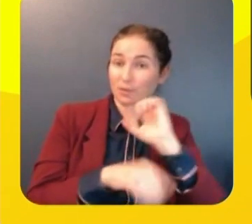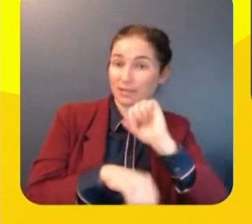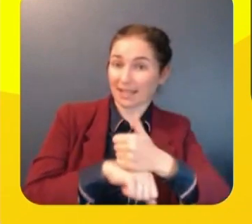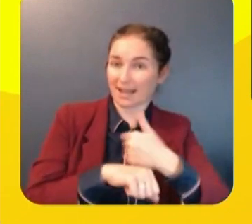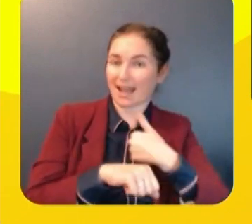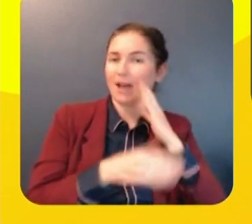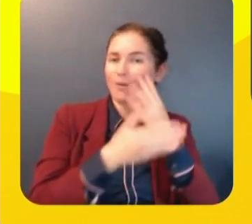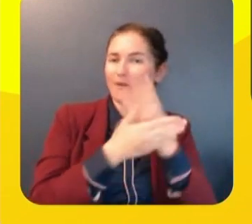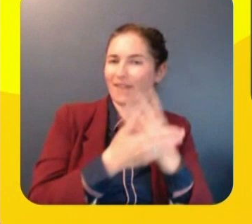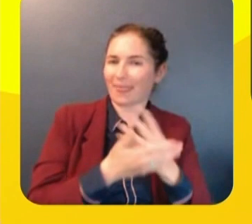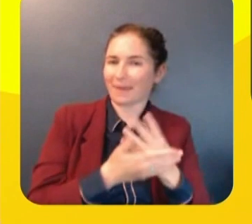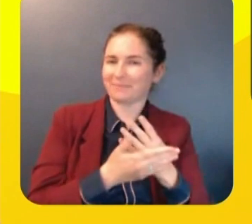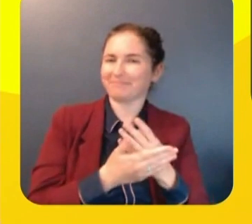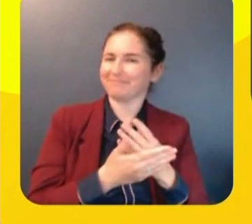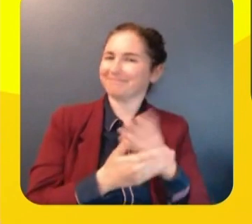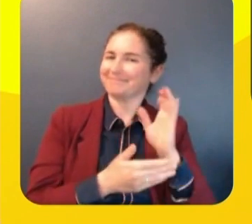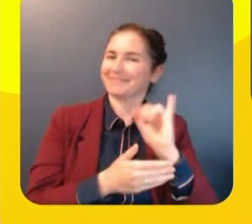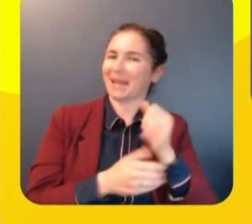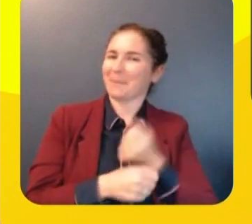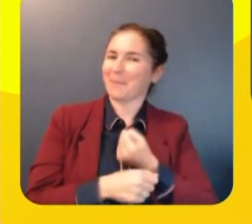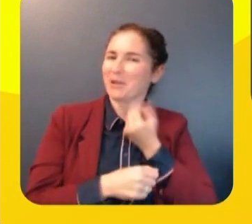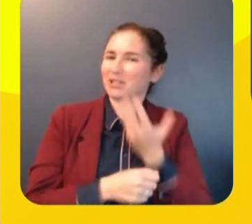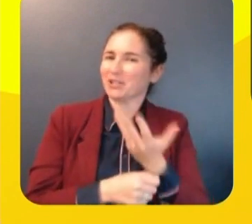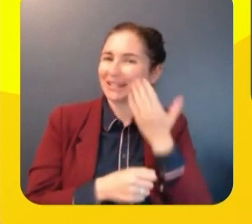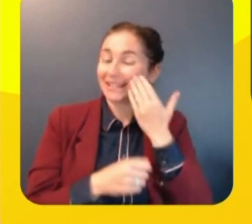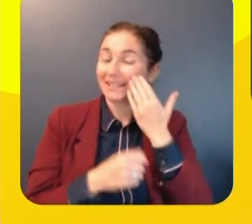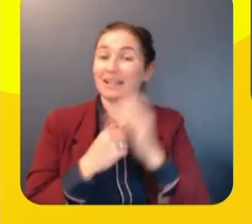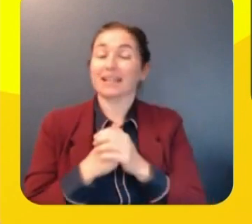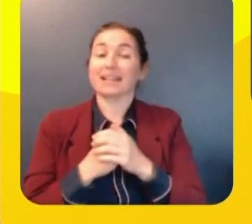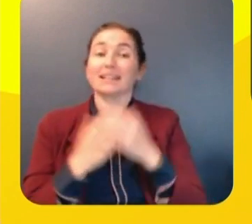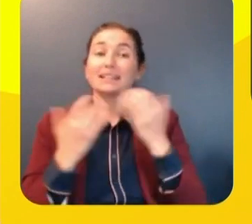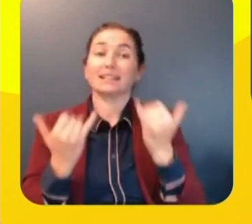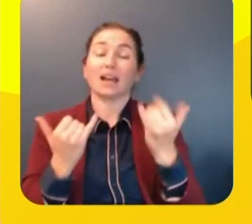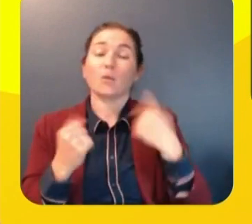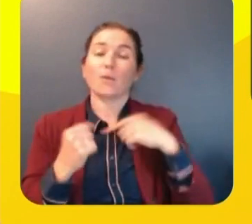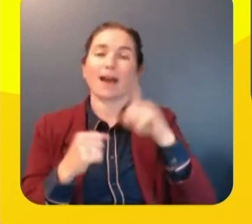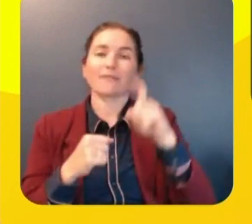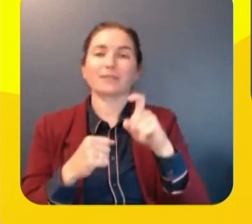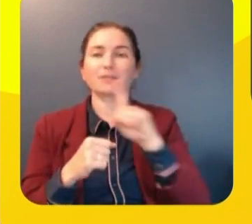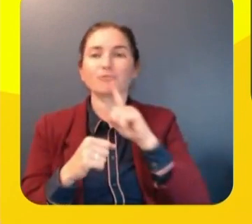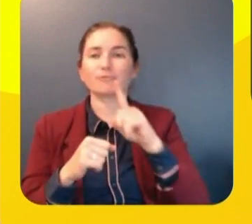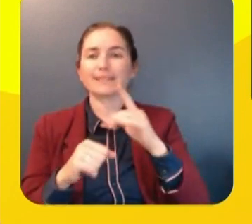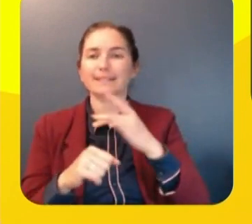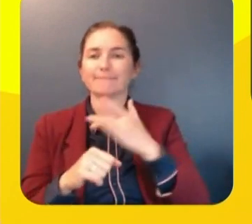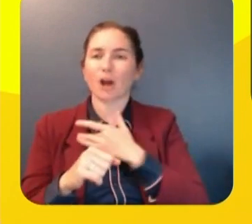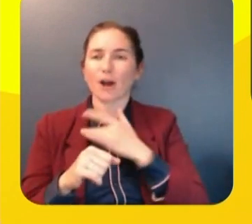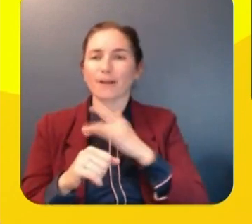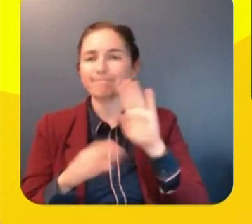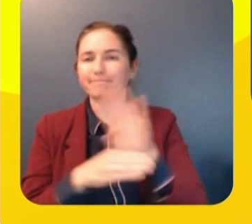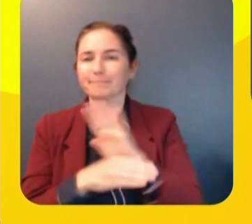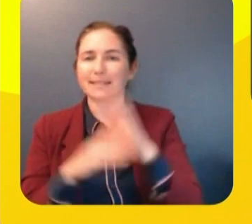But for poetry in motion, a DEI plan must be at the heart of a company's business plan. That's what we've heard today.